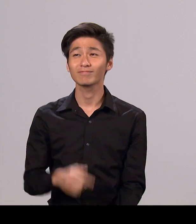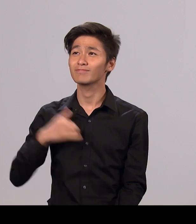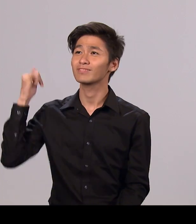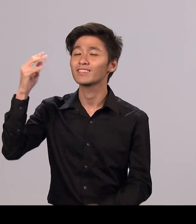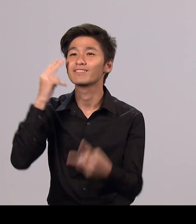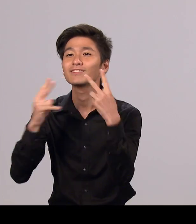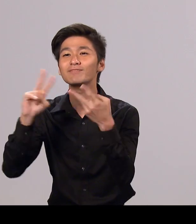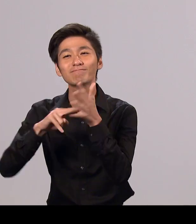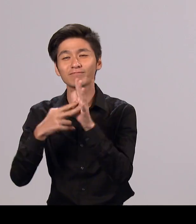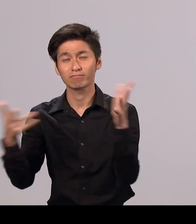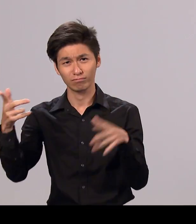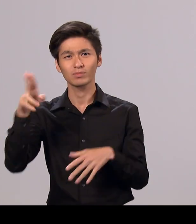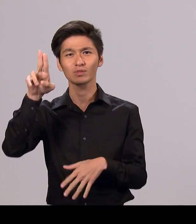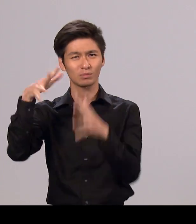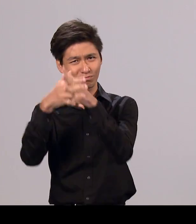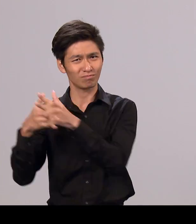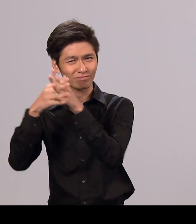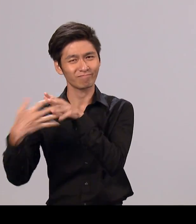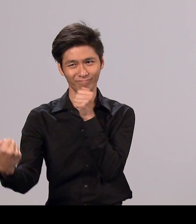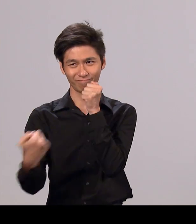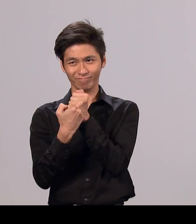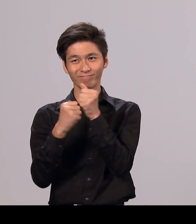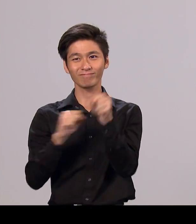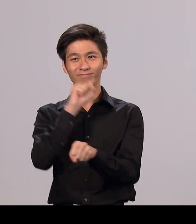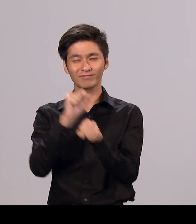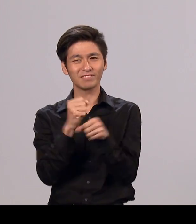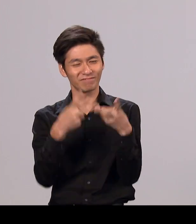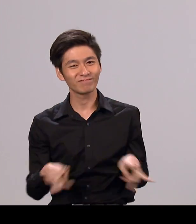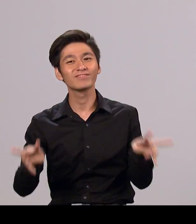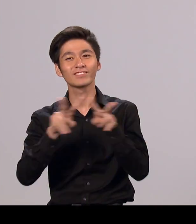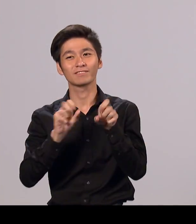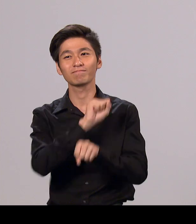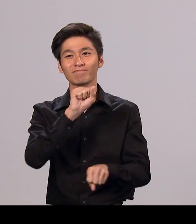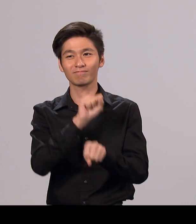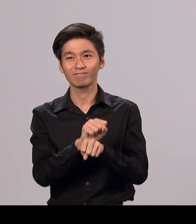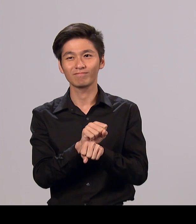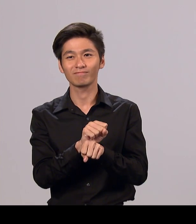And appreciates Singapore support for the role that America has played in the Asia-Pacific,